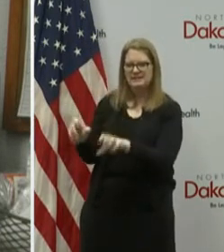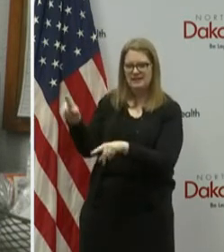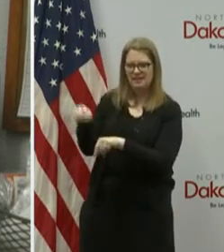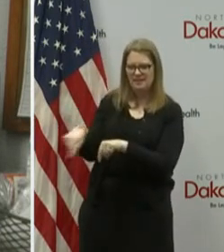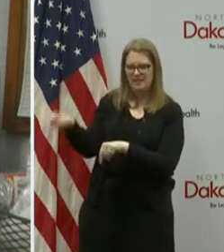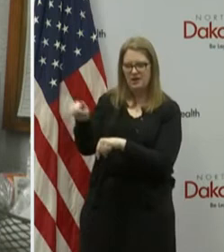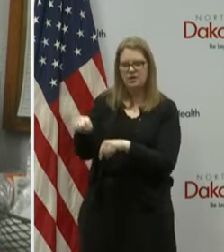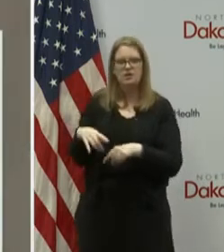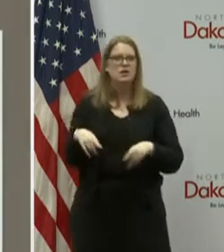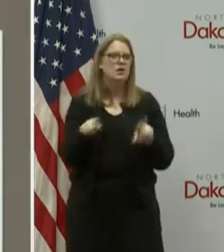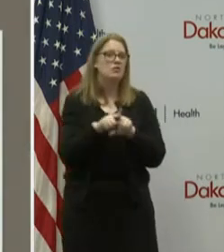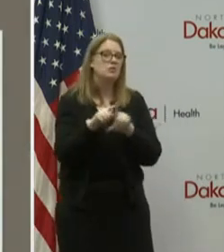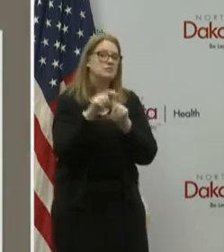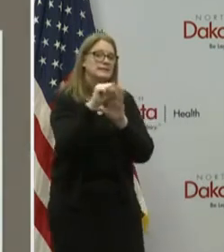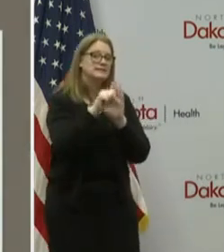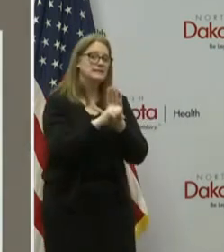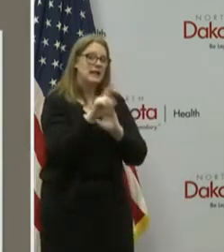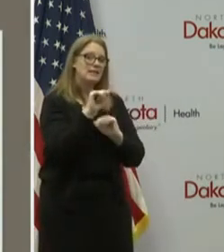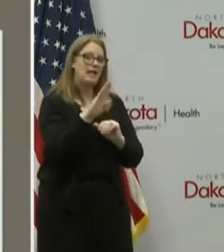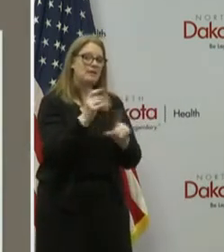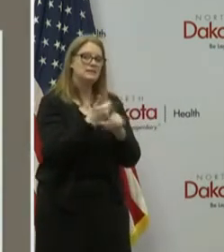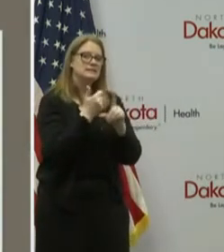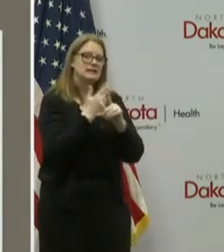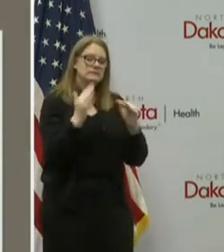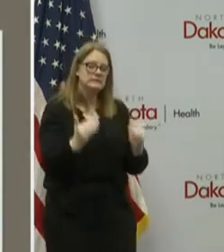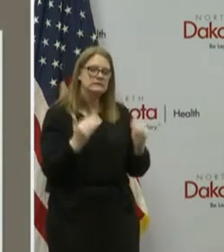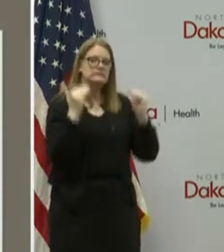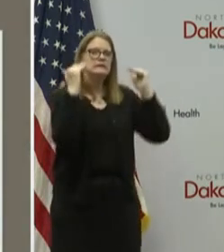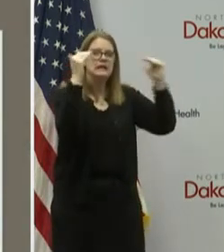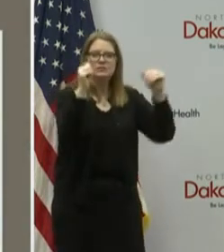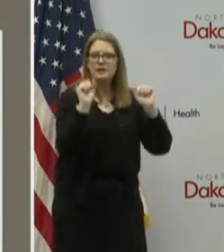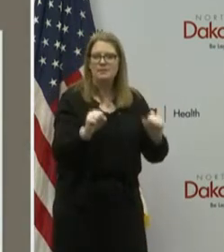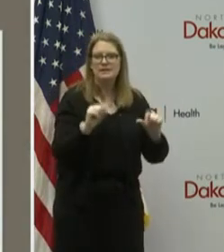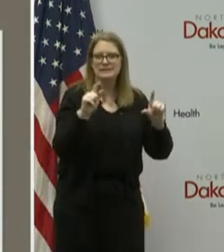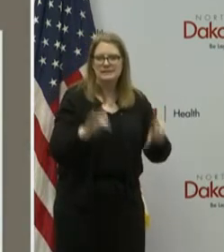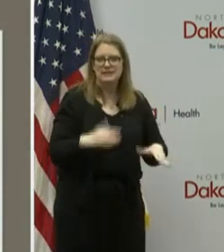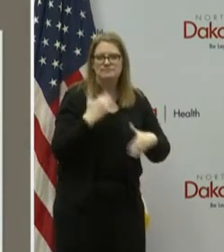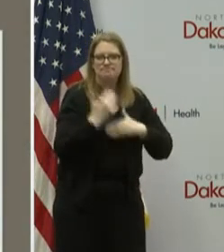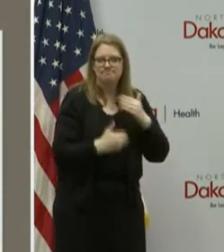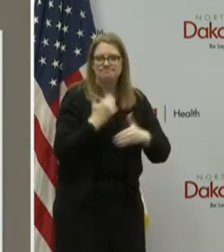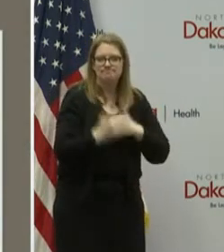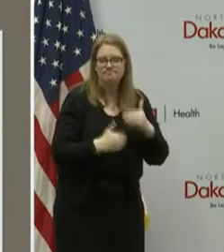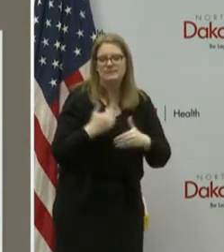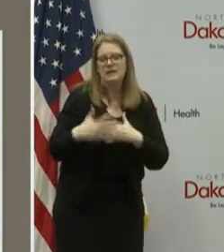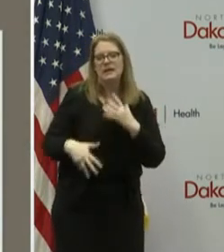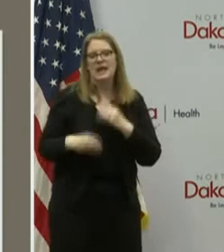ASSOCIATED WITH L.M. WIND POWER. AS FAR AS THE TYPES OF TESTS, THE STATE LAB IS WORKING HARD TO CONTINUE TO INCREASE TESTING